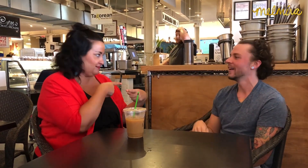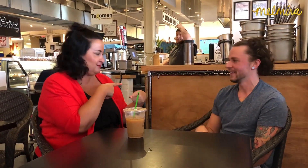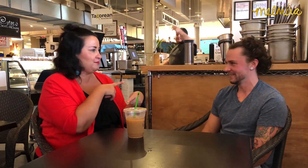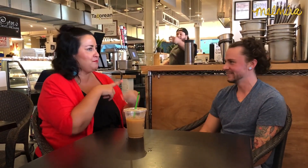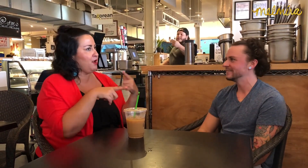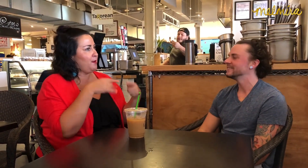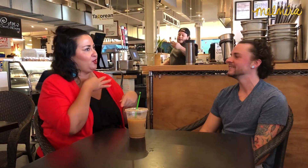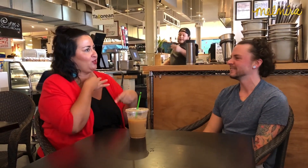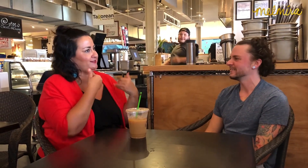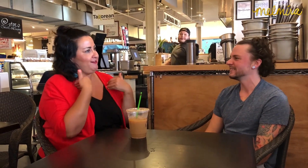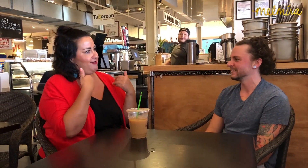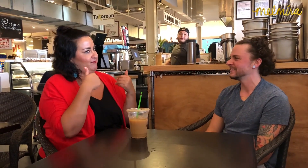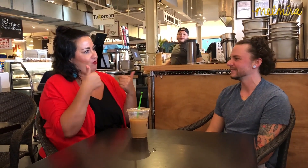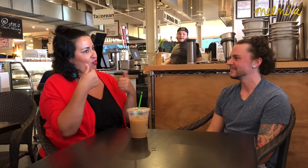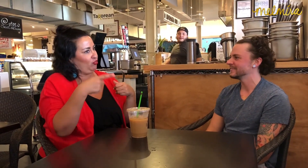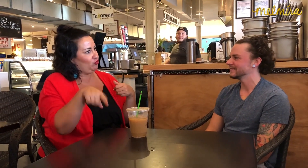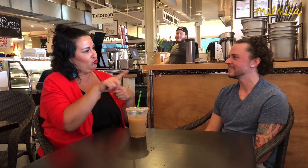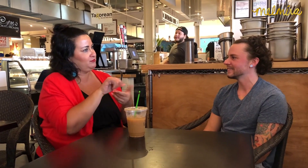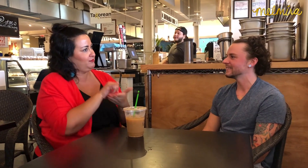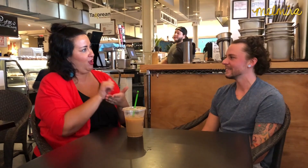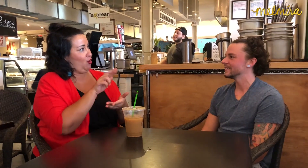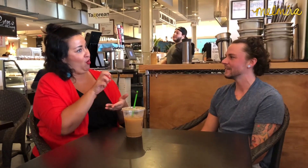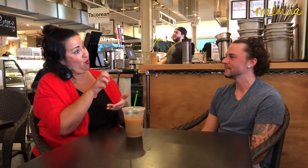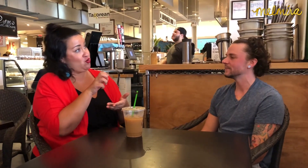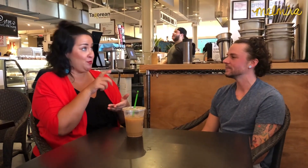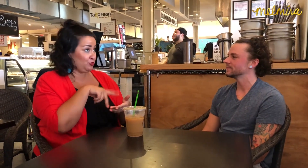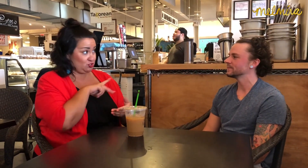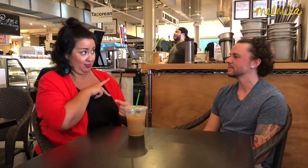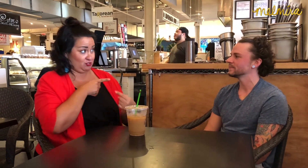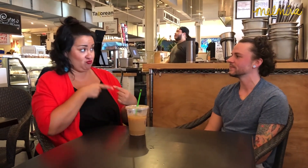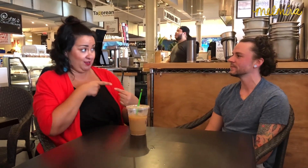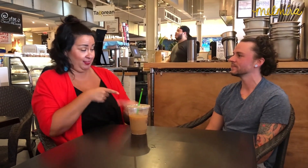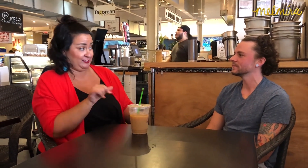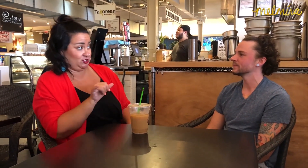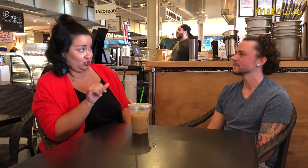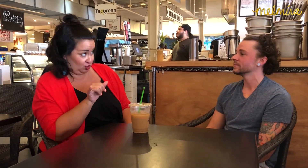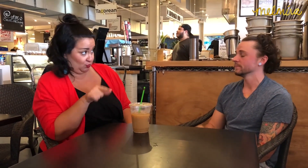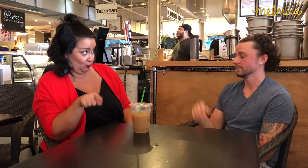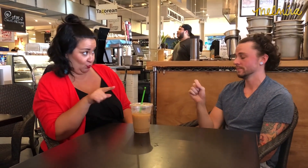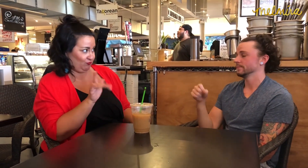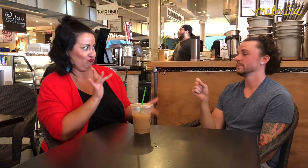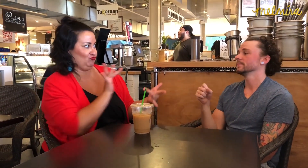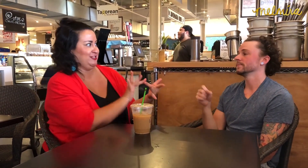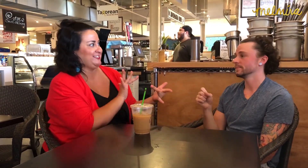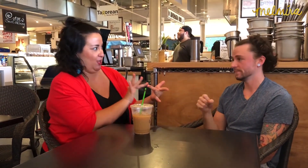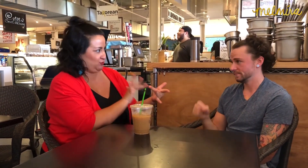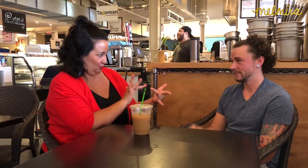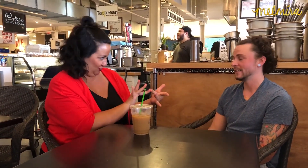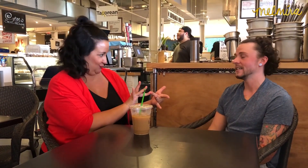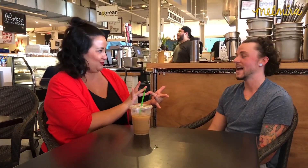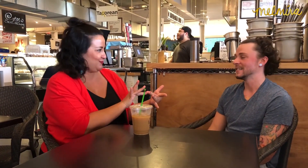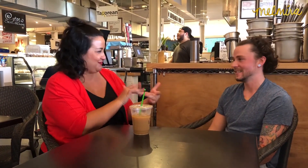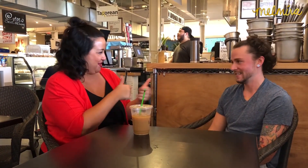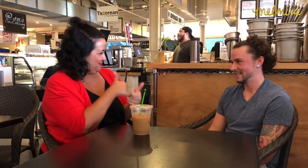auditory processing. I wonder if others that are struggling have reached out to you?